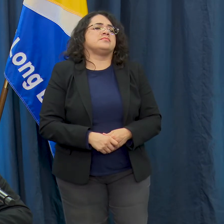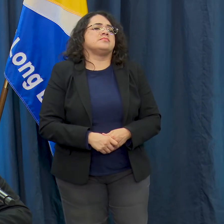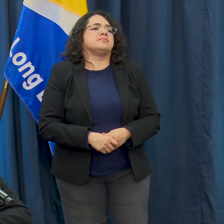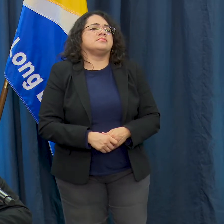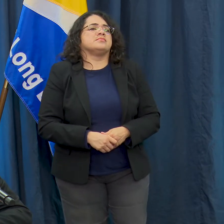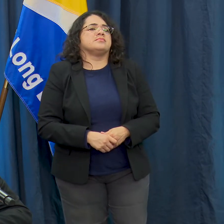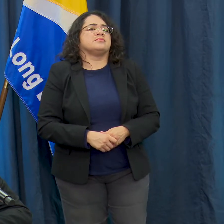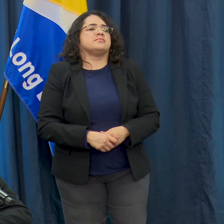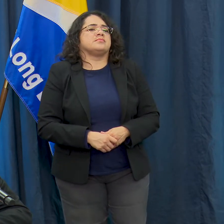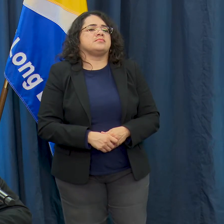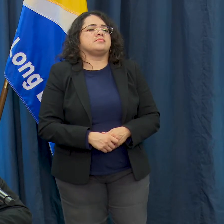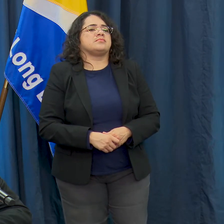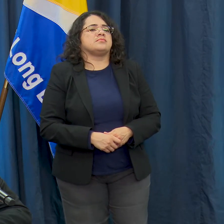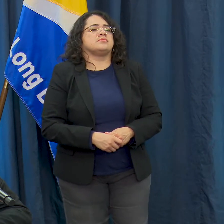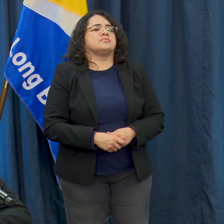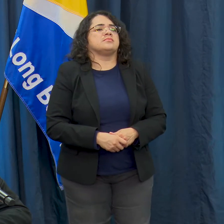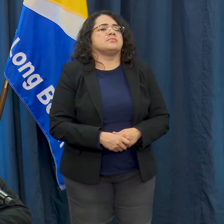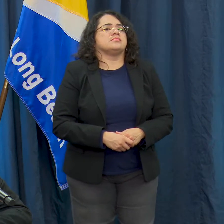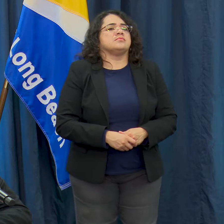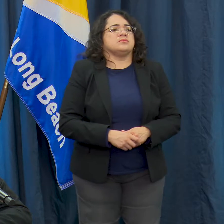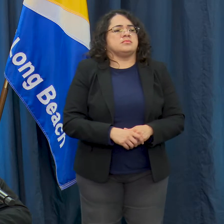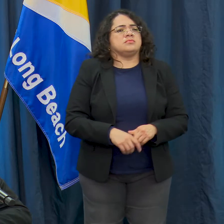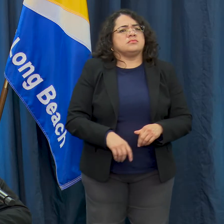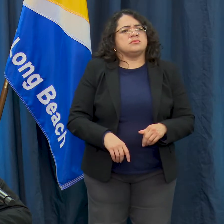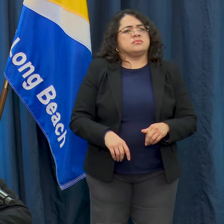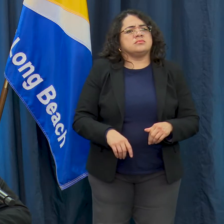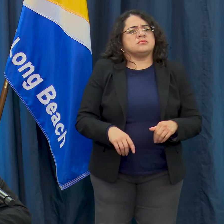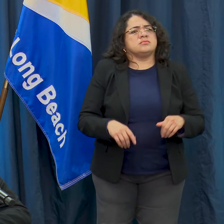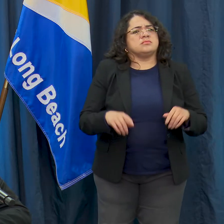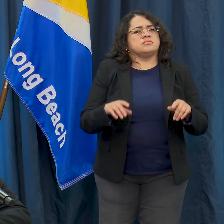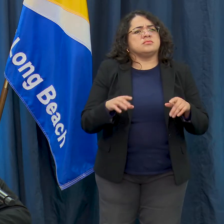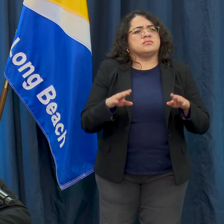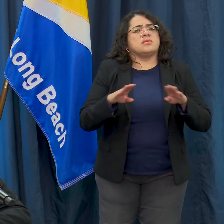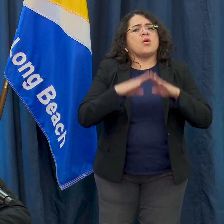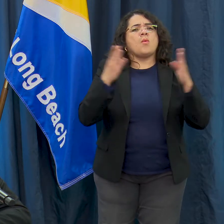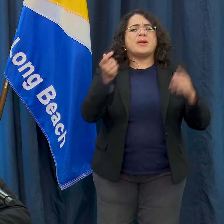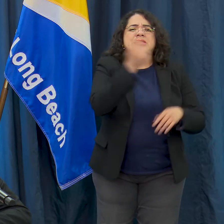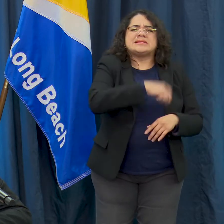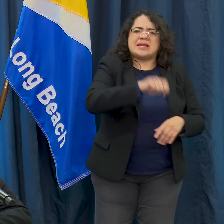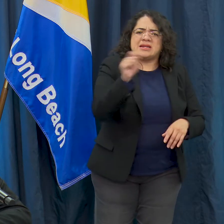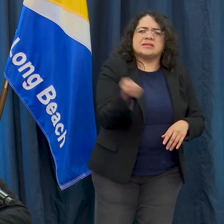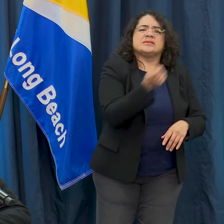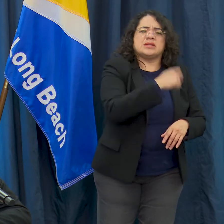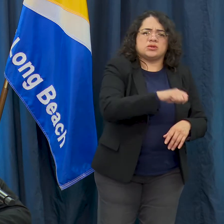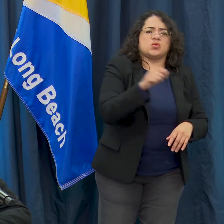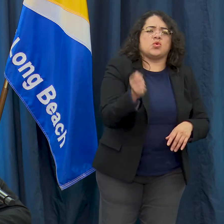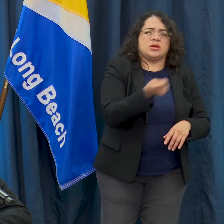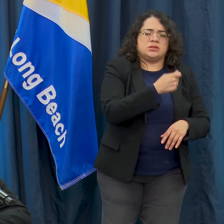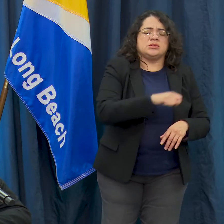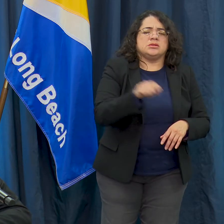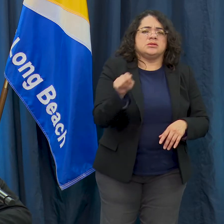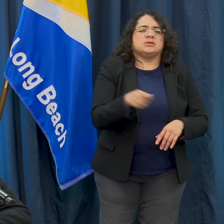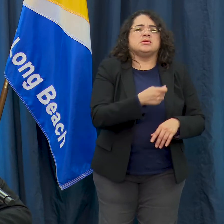starting to open up starting with today tennis courts and some of these activities outside and and this has been a question that's coming up now about